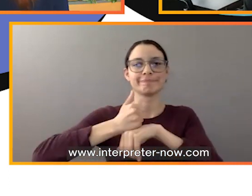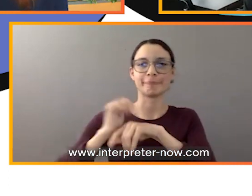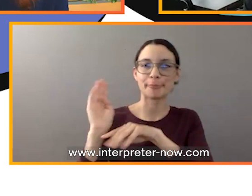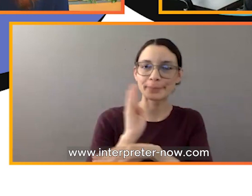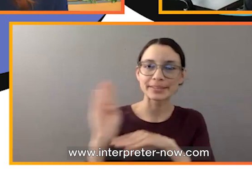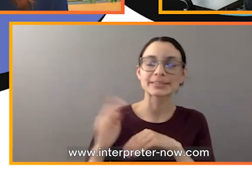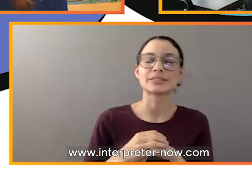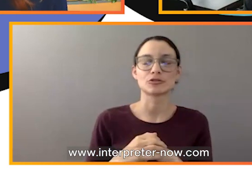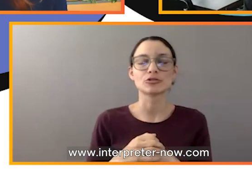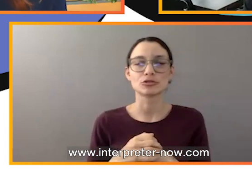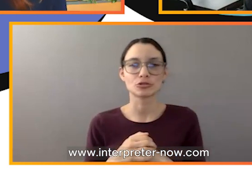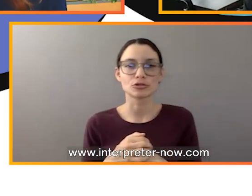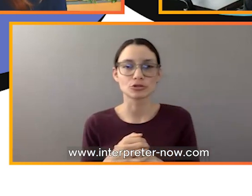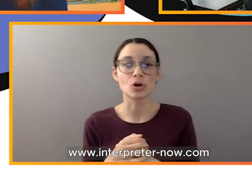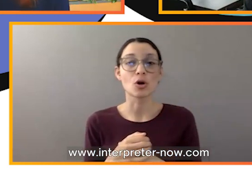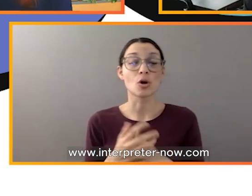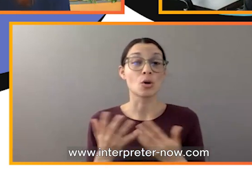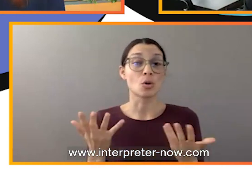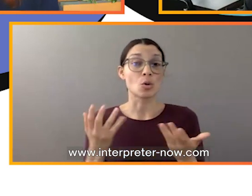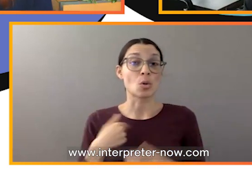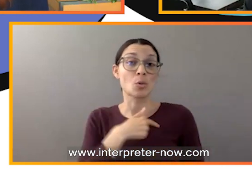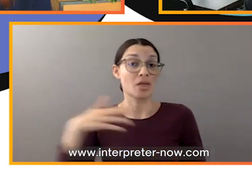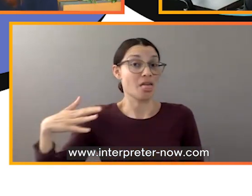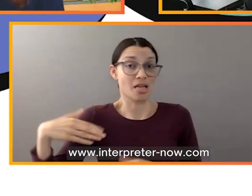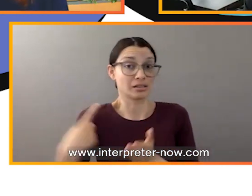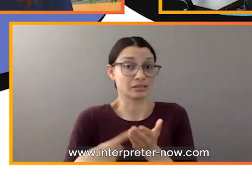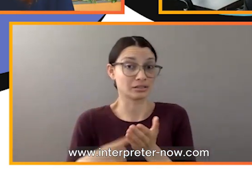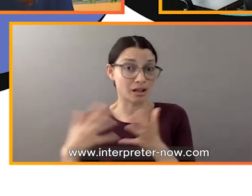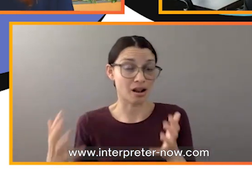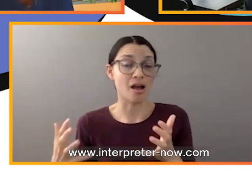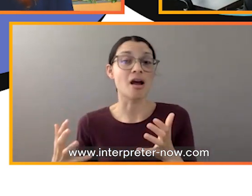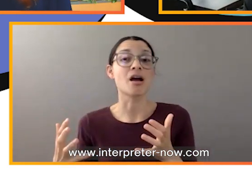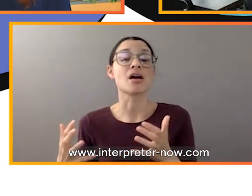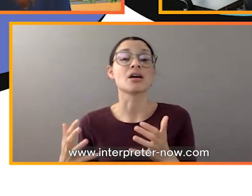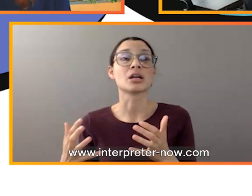Yes, it can definitely change more, because the numbers are not very big there either.